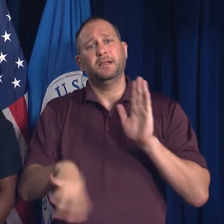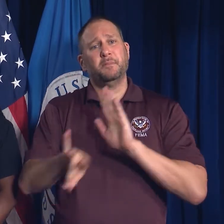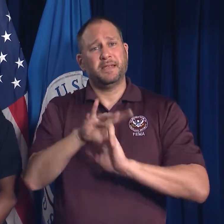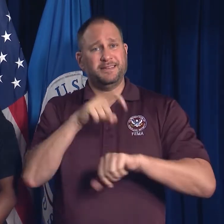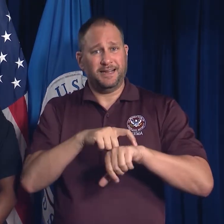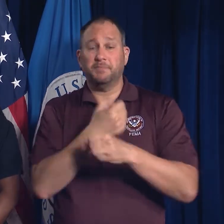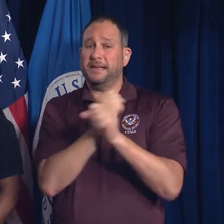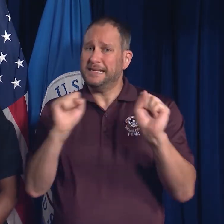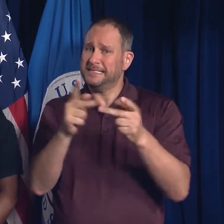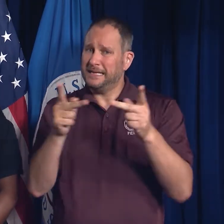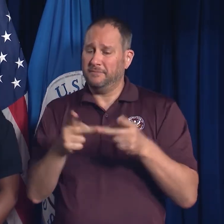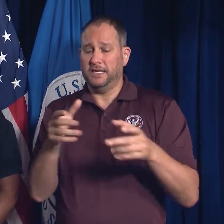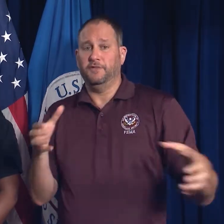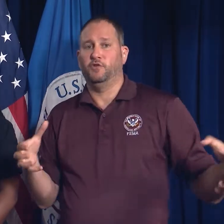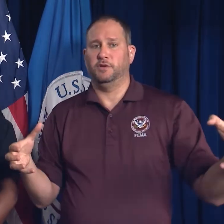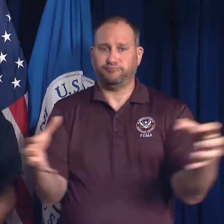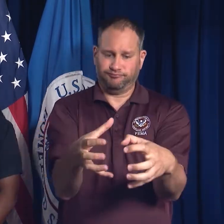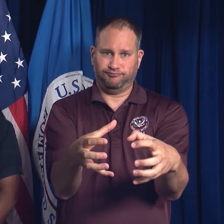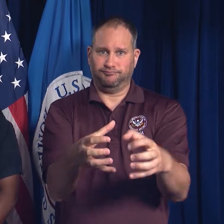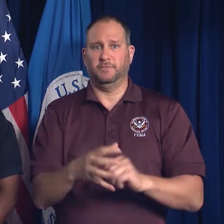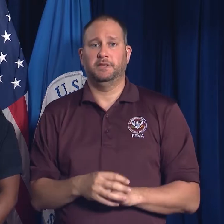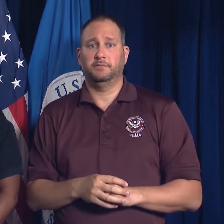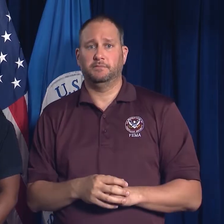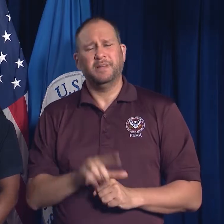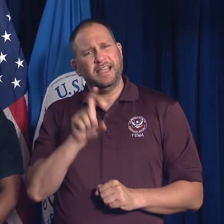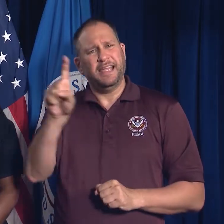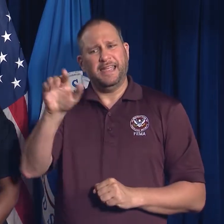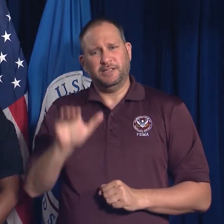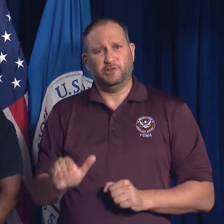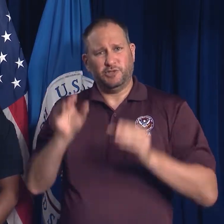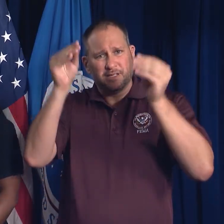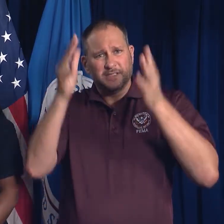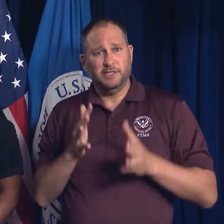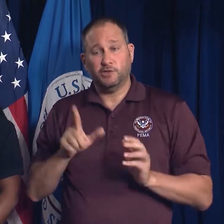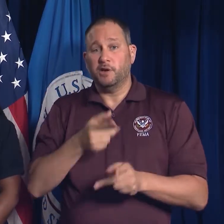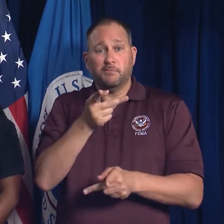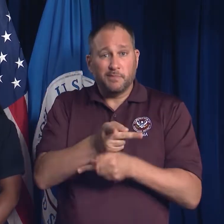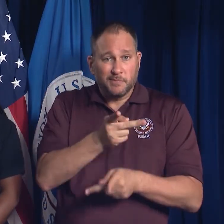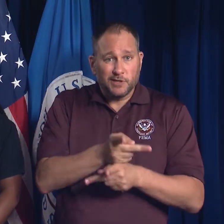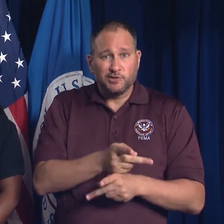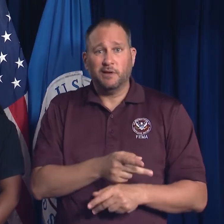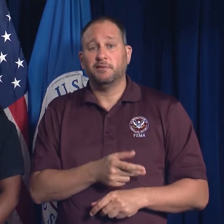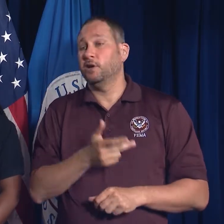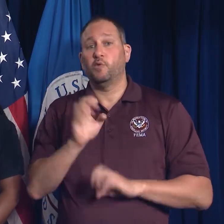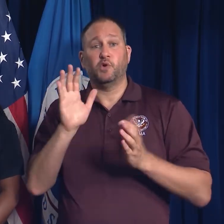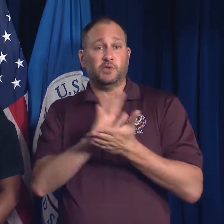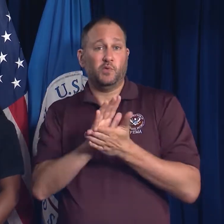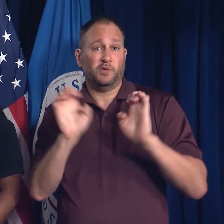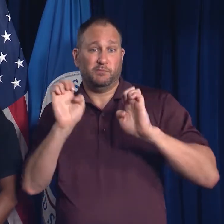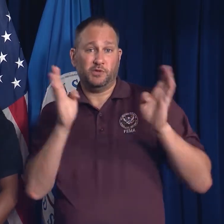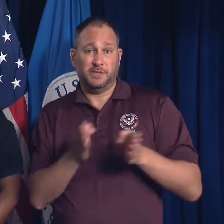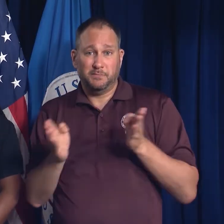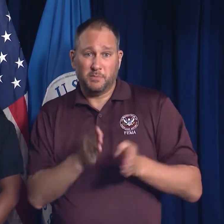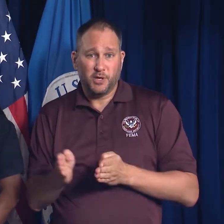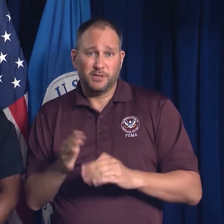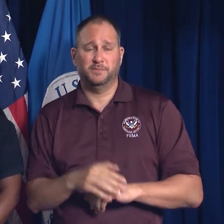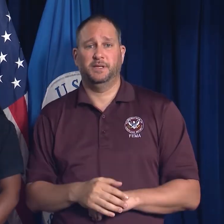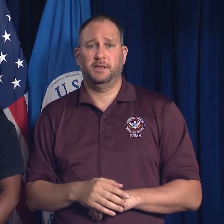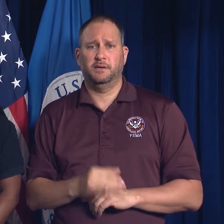Pick a time and safe place for everyone to meet. Ask your child’s teacher about childcare or school emergency preparedness plans.